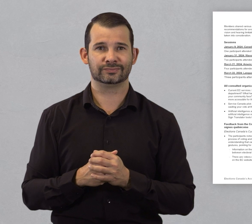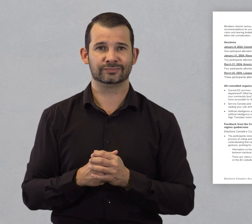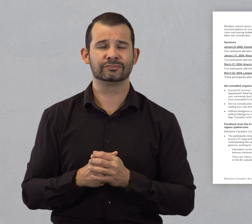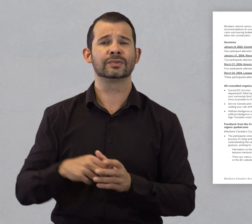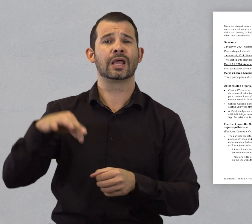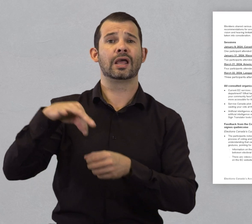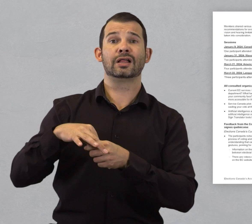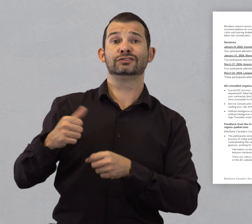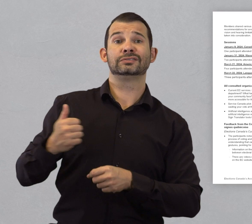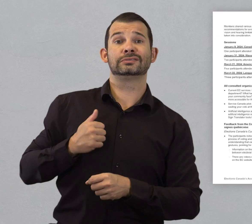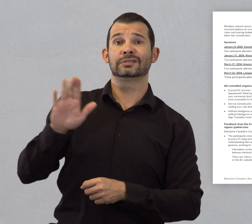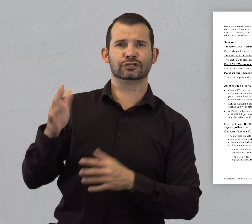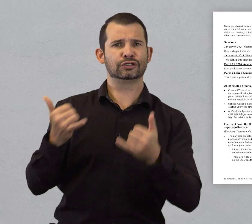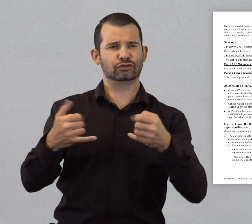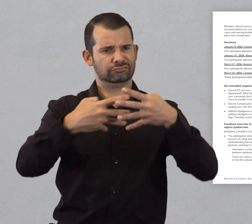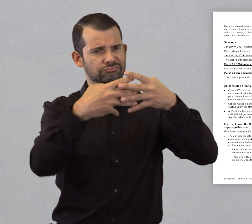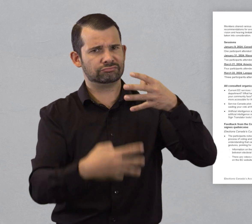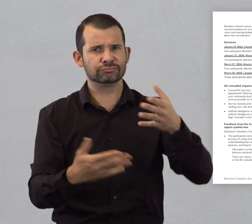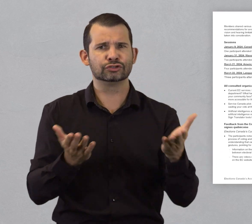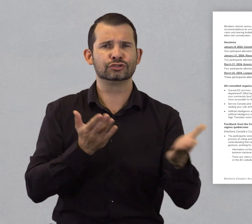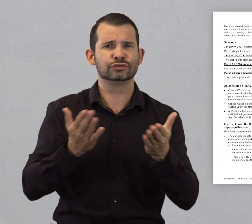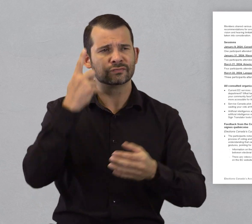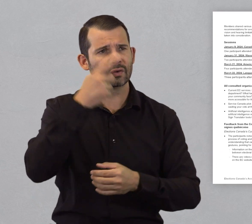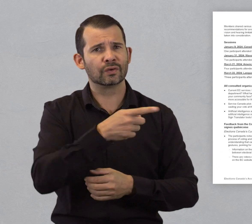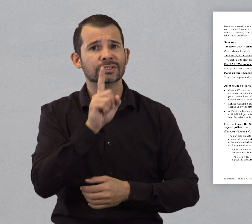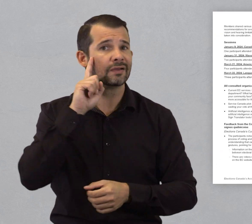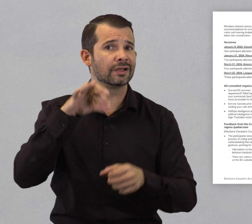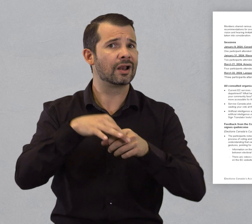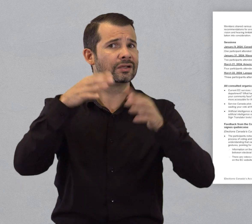Elections Canada’s Current Suite of Services for Deaf Electors